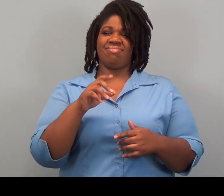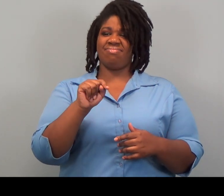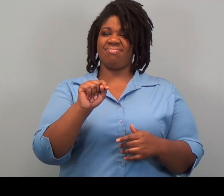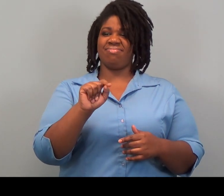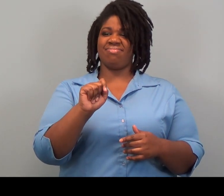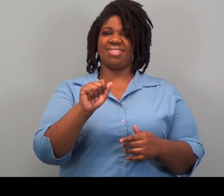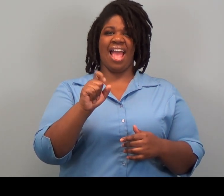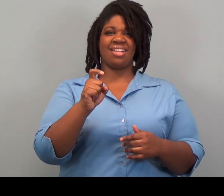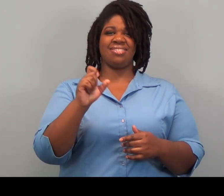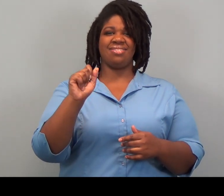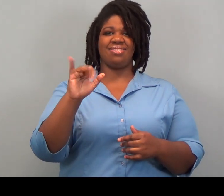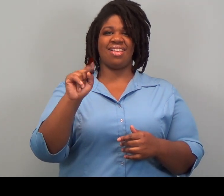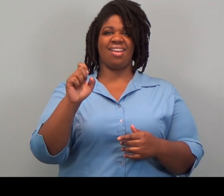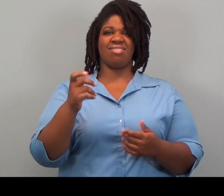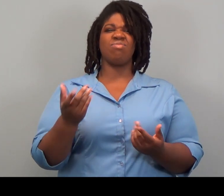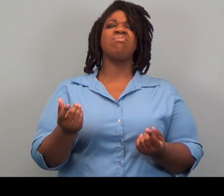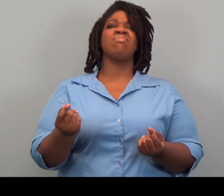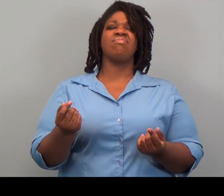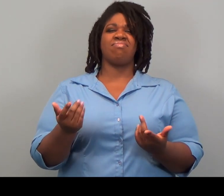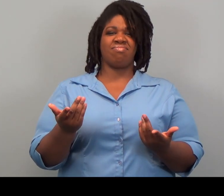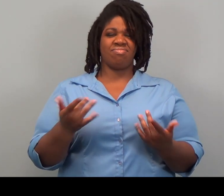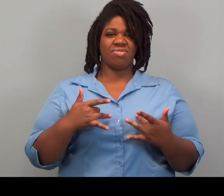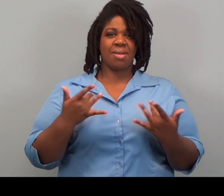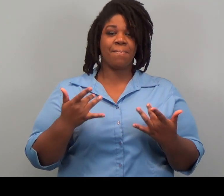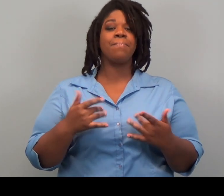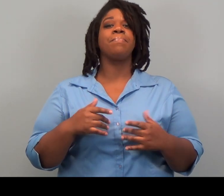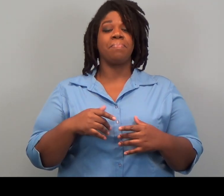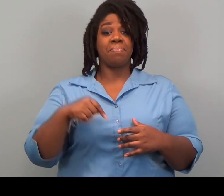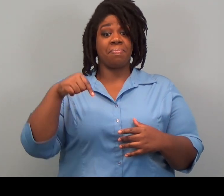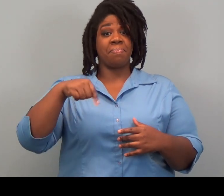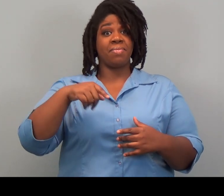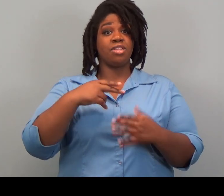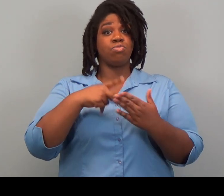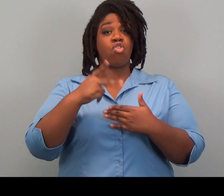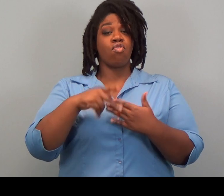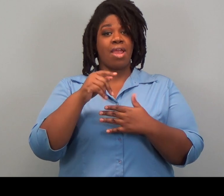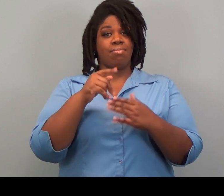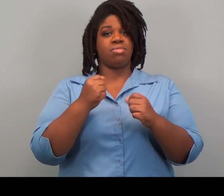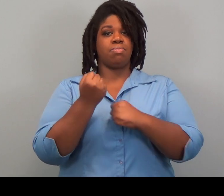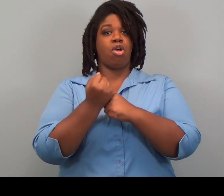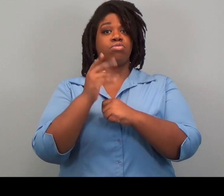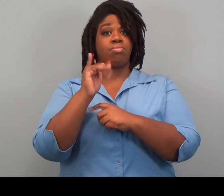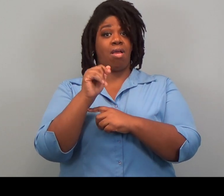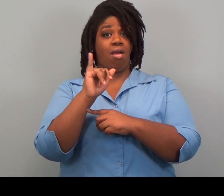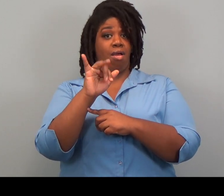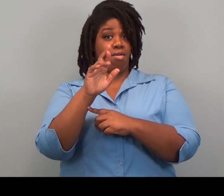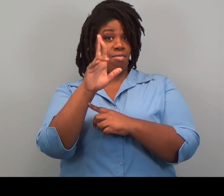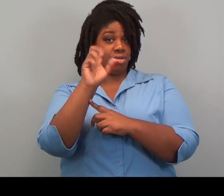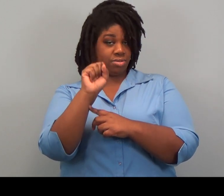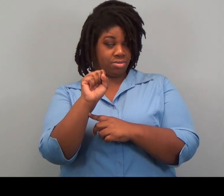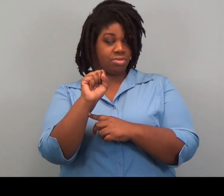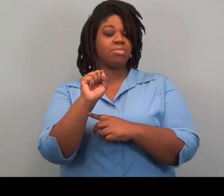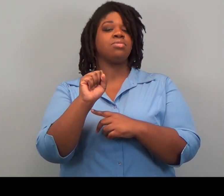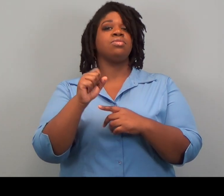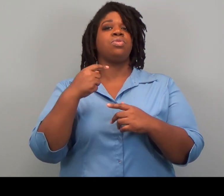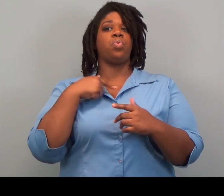Well, we are a IRS sponsored program